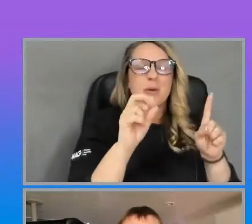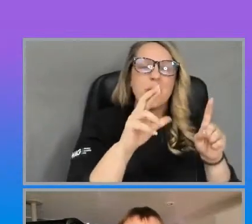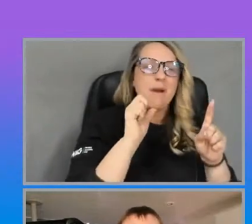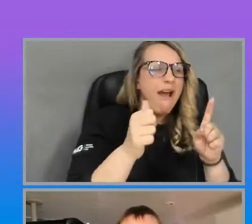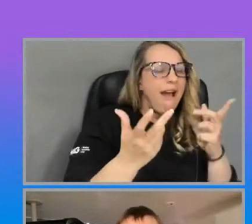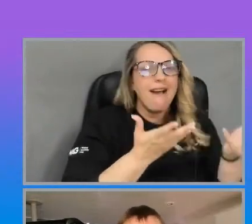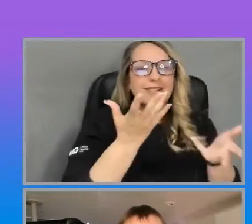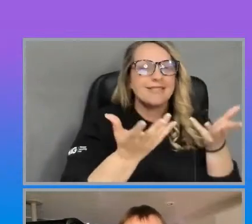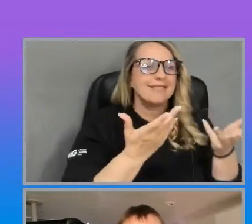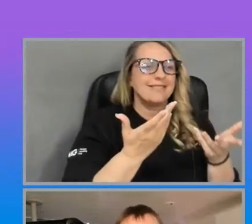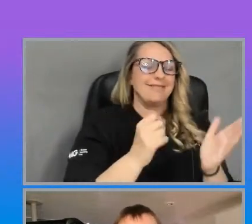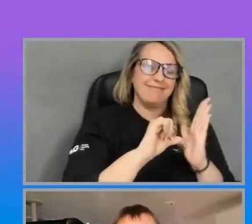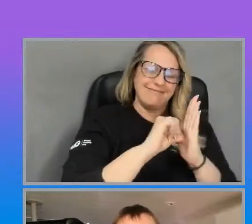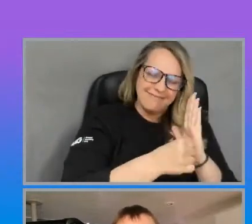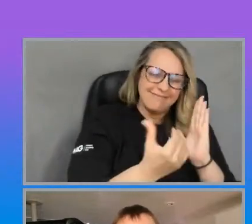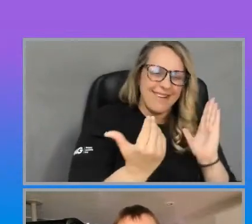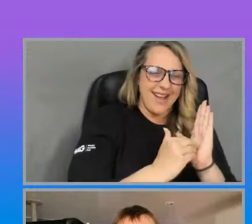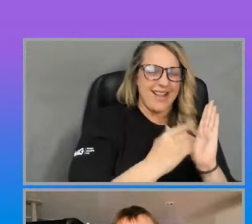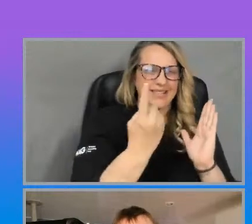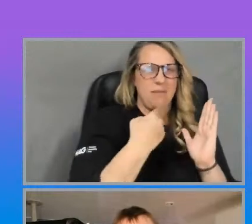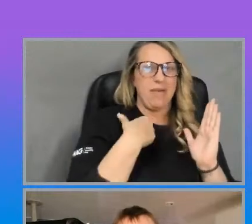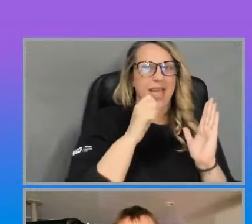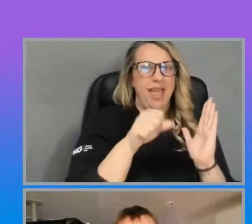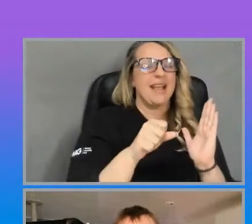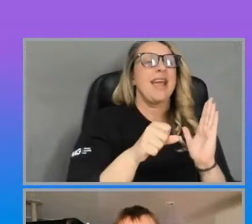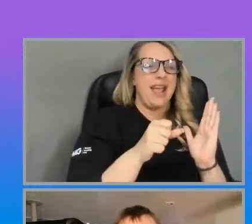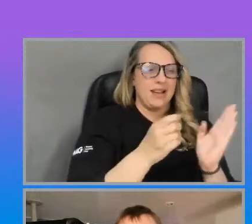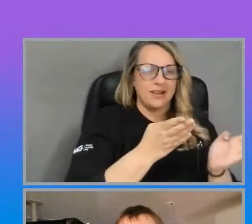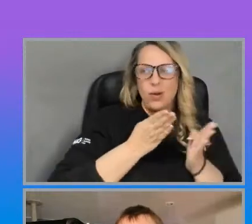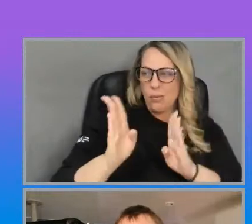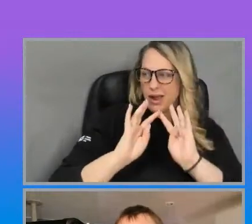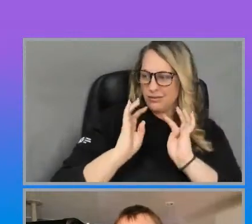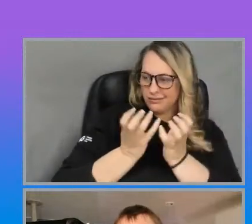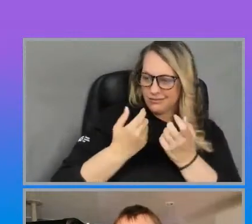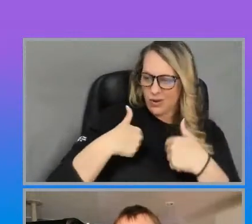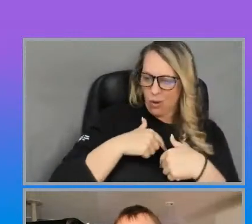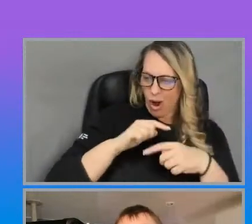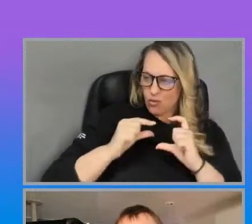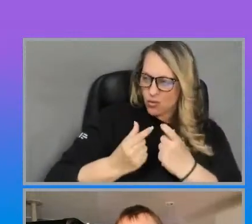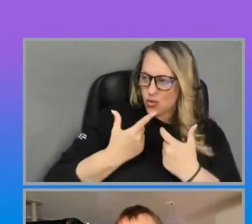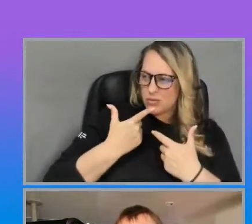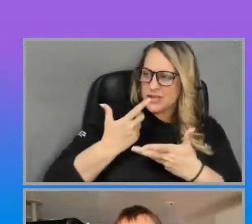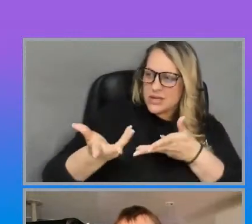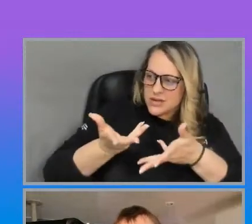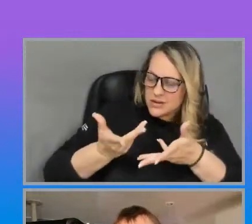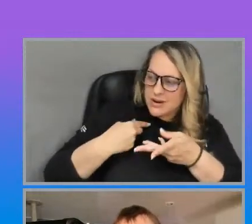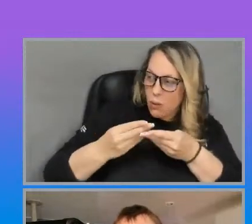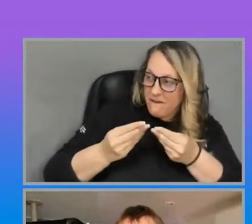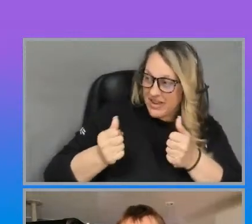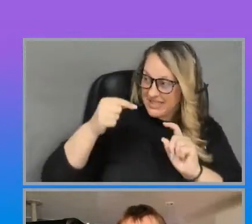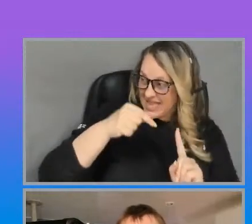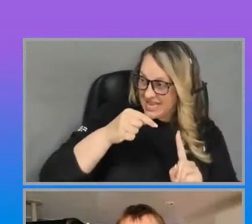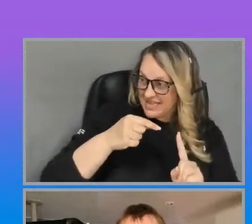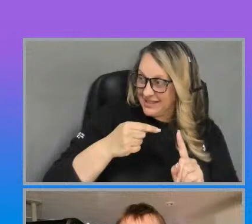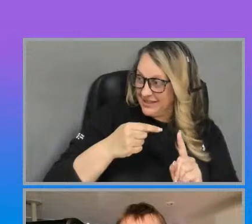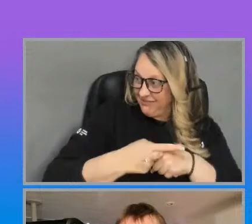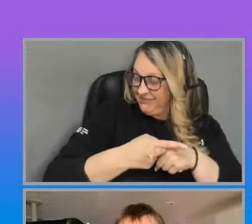if not, again, that's something that I can take back to the working group and we can see if